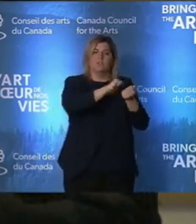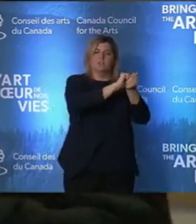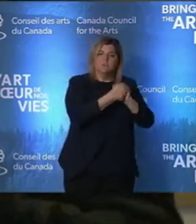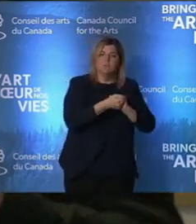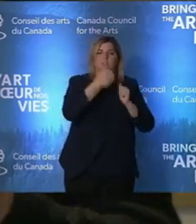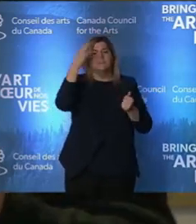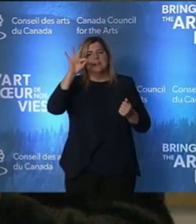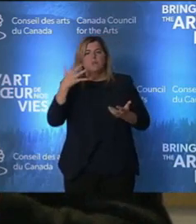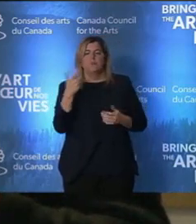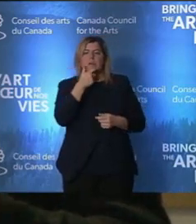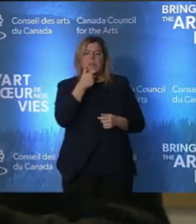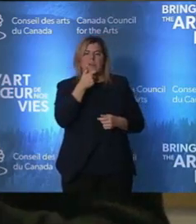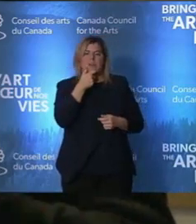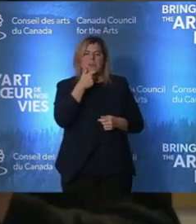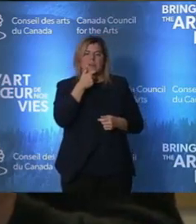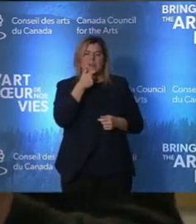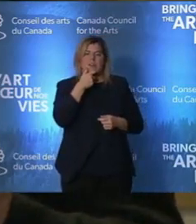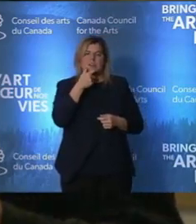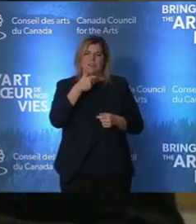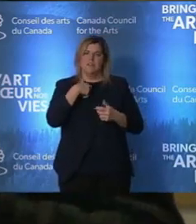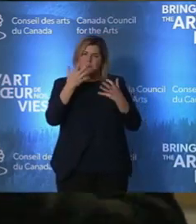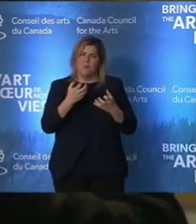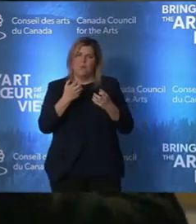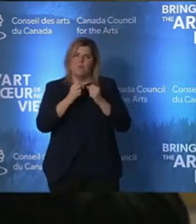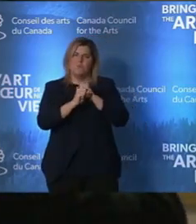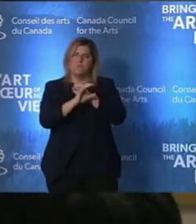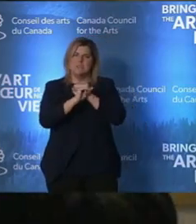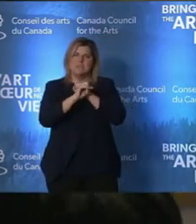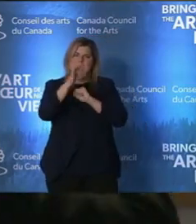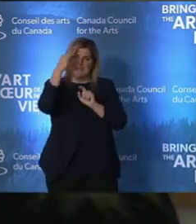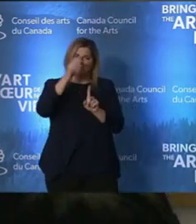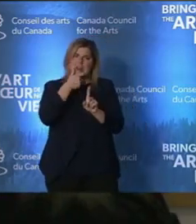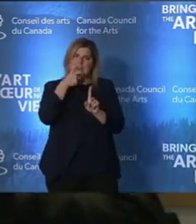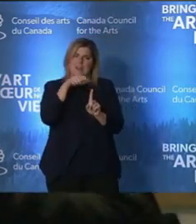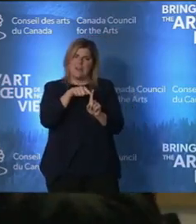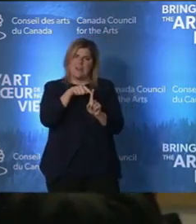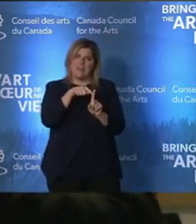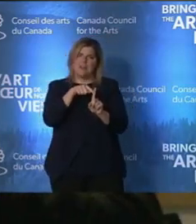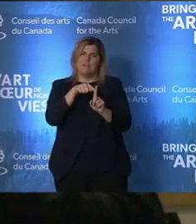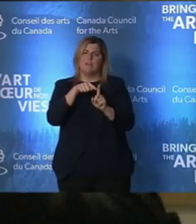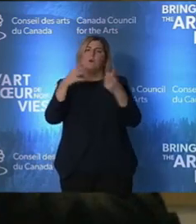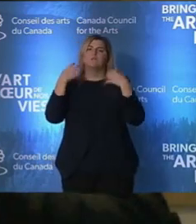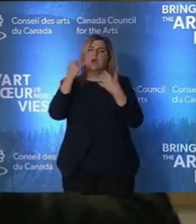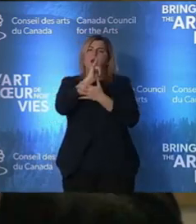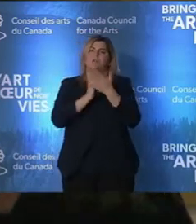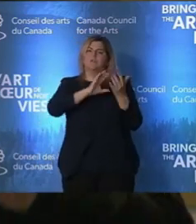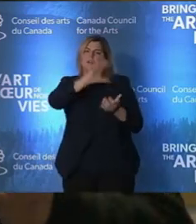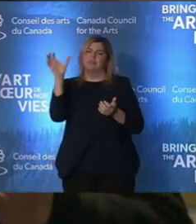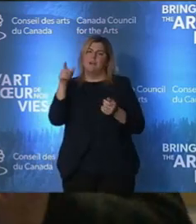it happens that the Canada Council doesn't fund that, it only funds translations from